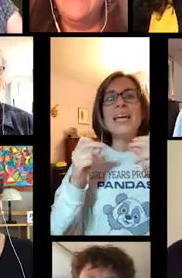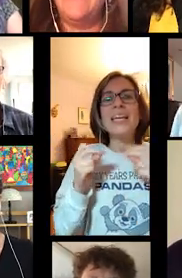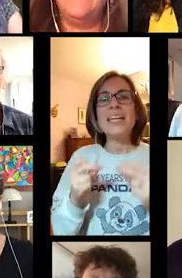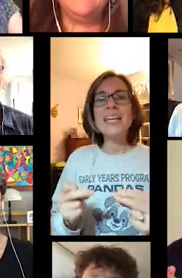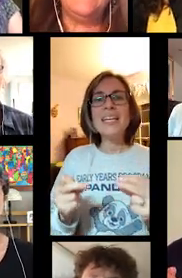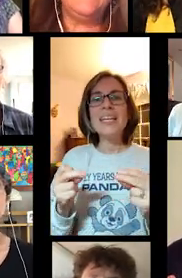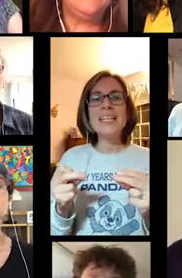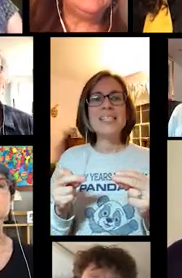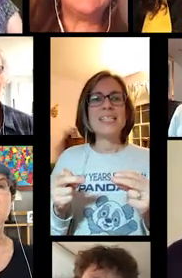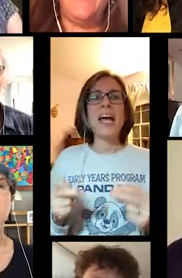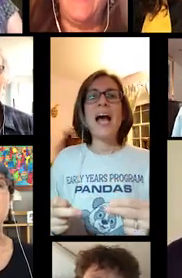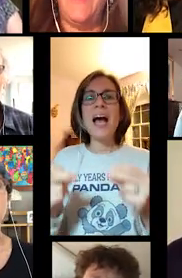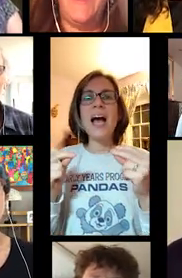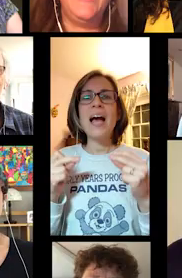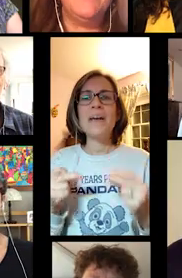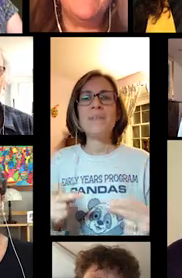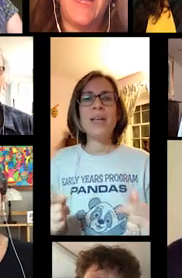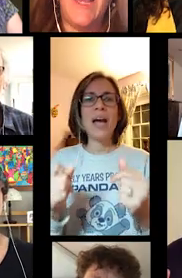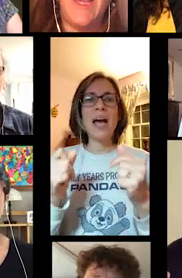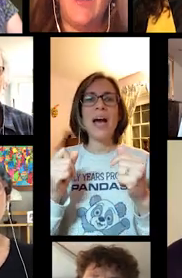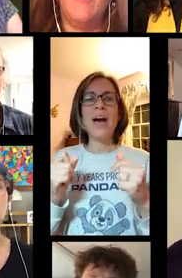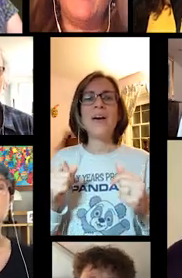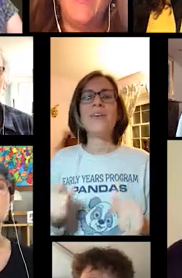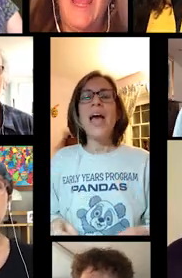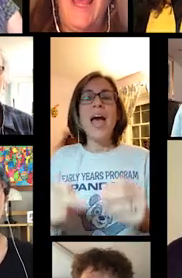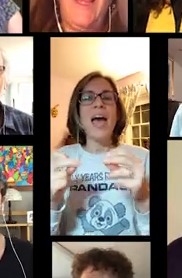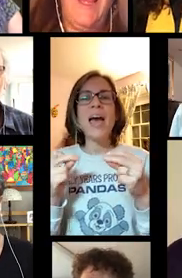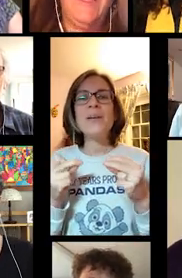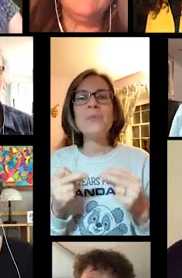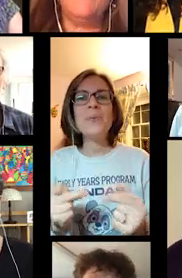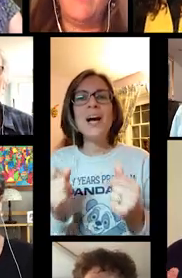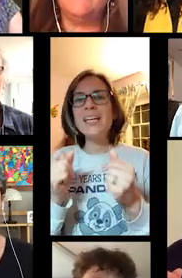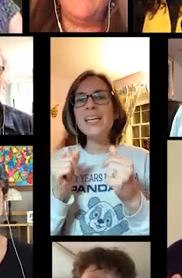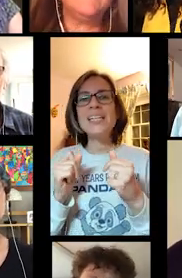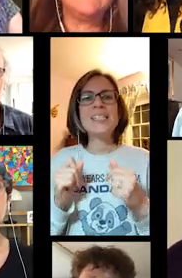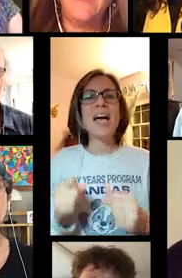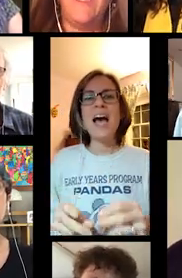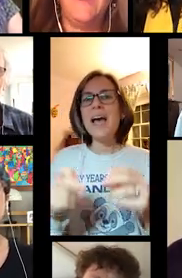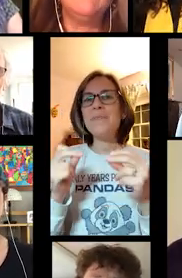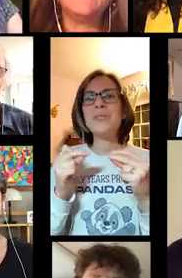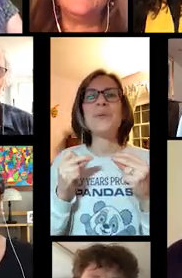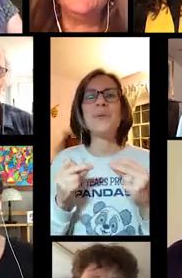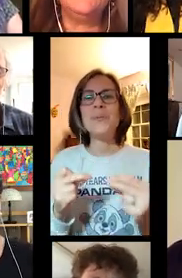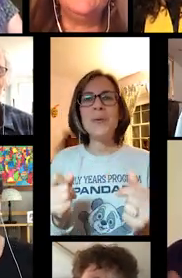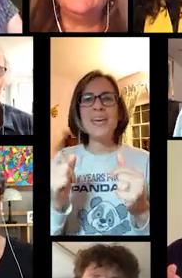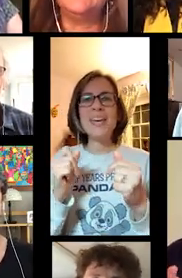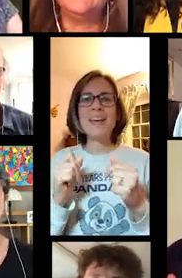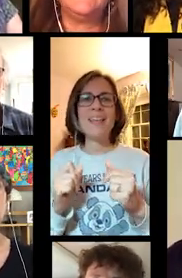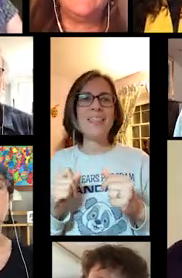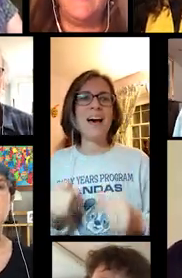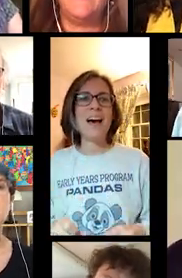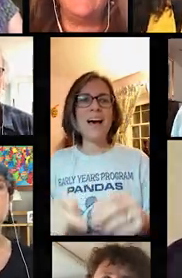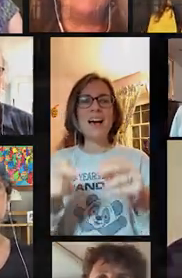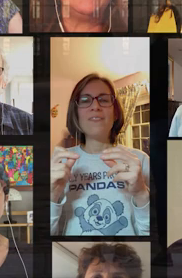It is time now And what a time to be alive